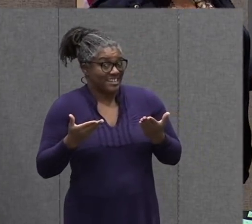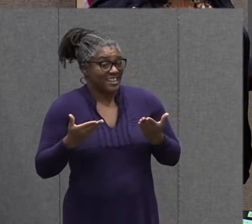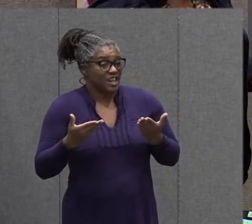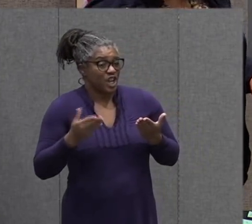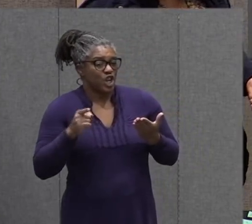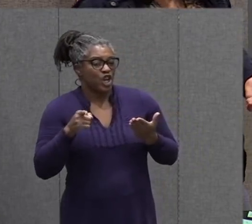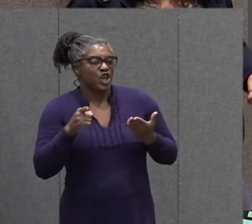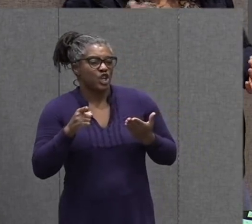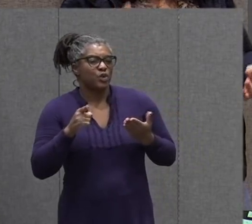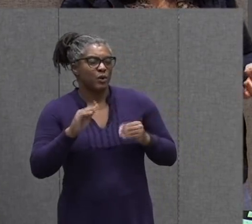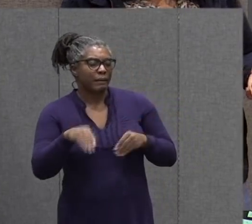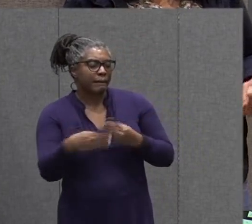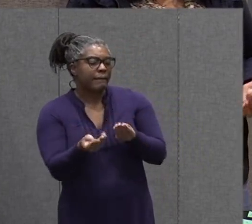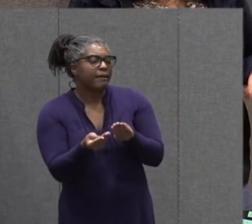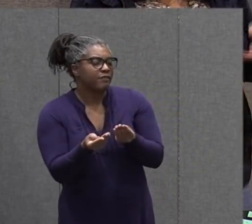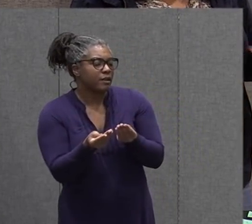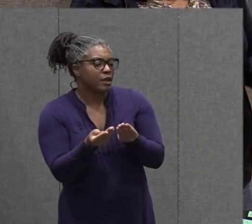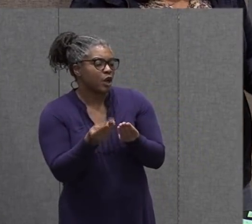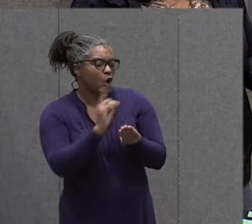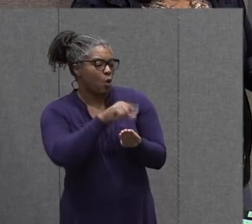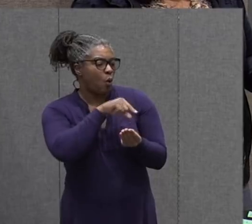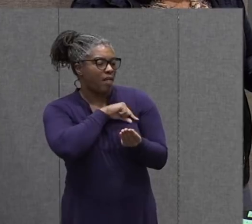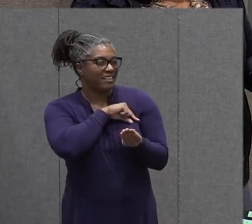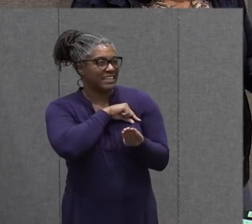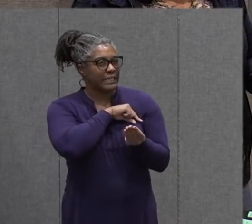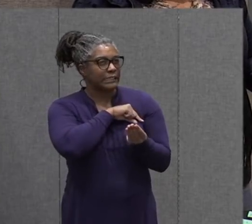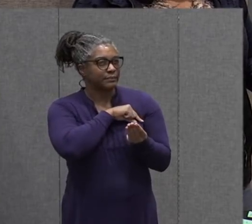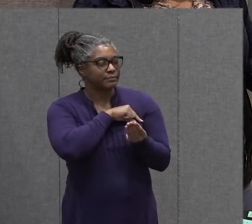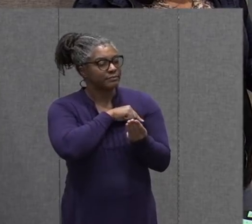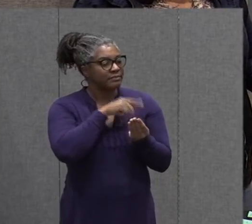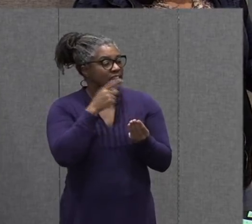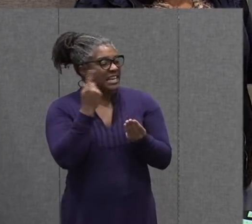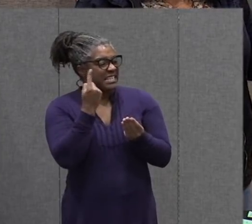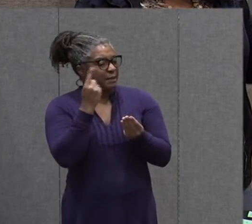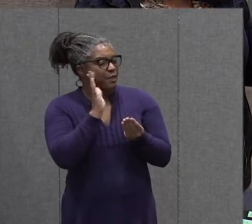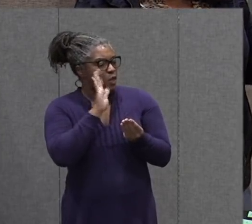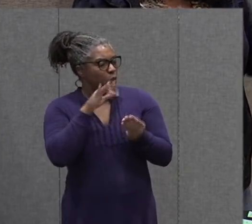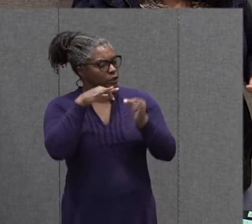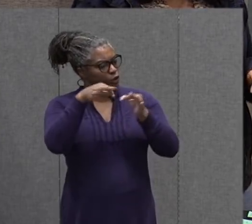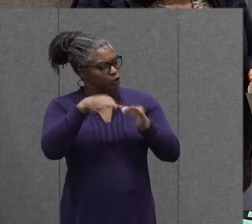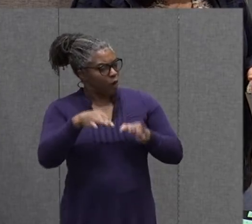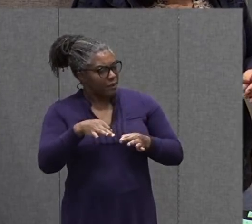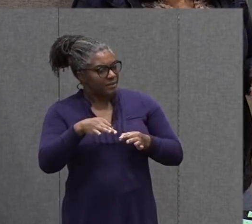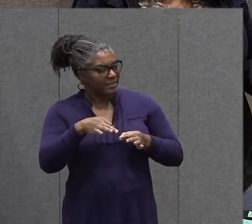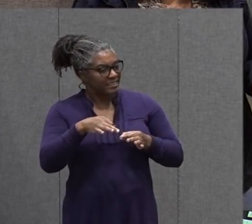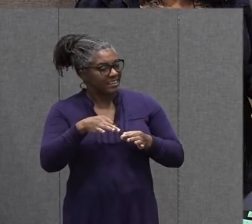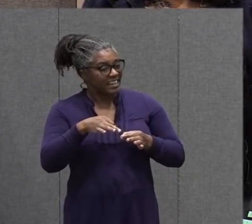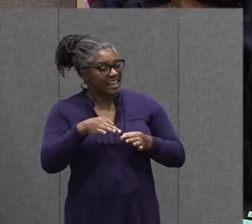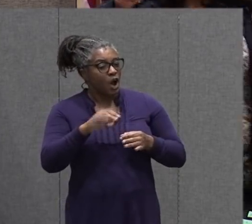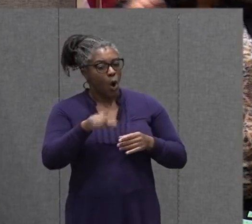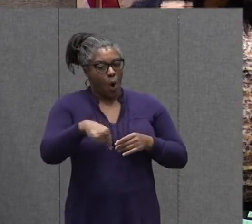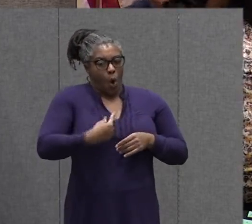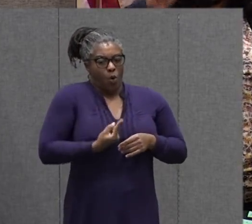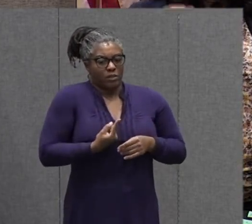Because, I was only thinking animal. [Miss Martindale] Right. [Miss Garcia] And you reminded me, object. [Miss Martindale] Okay. [[Miss Garcia] The Snow, dancing.